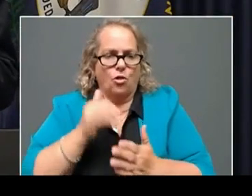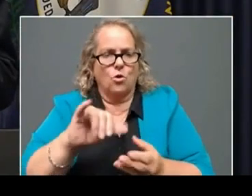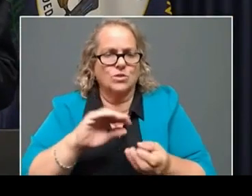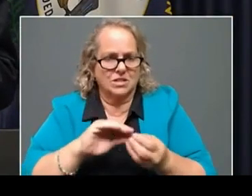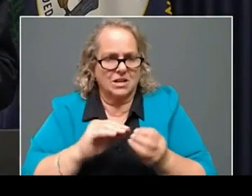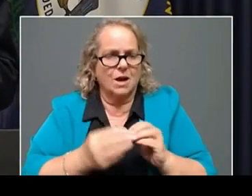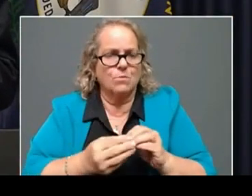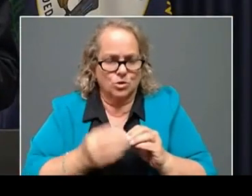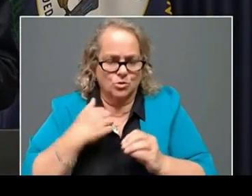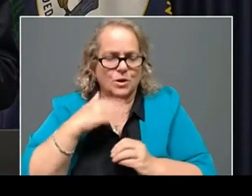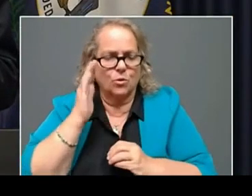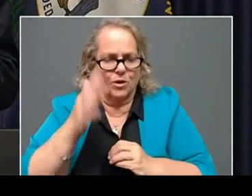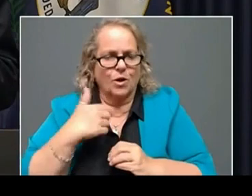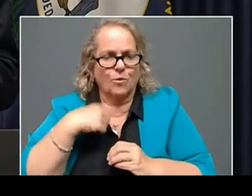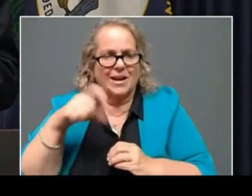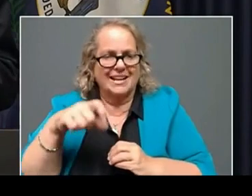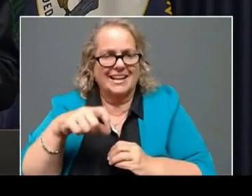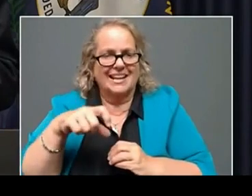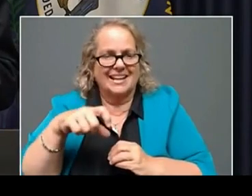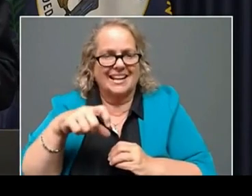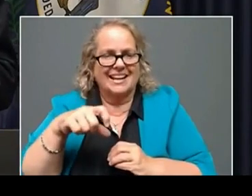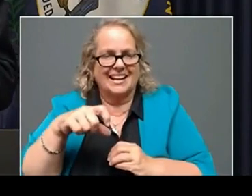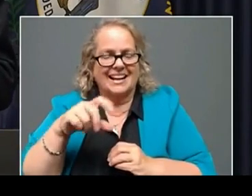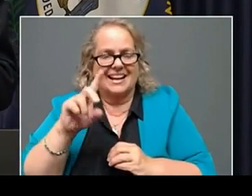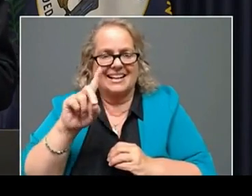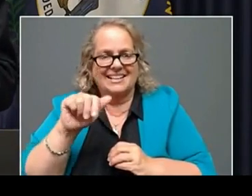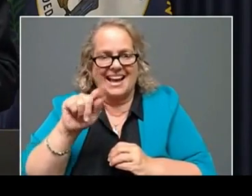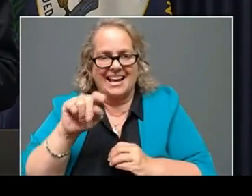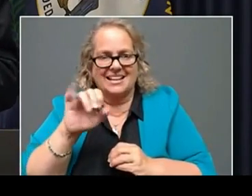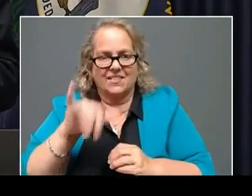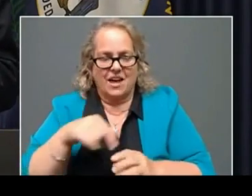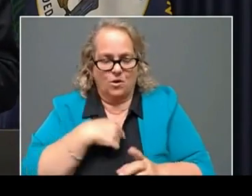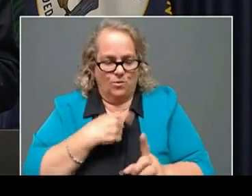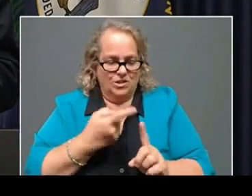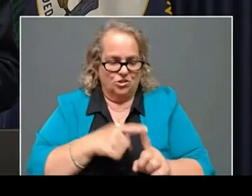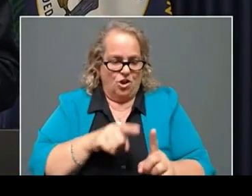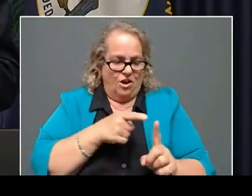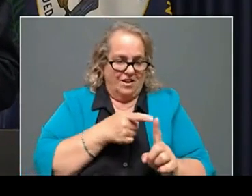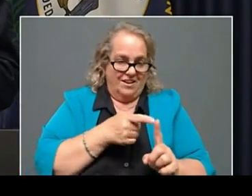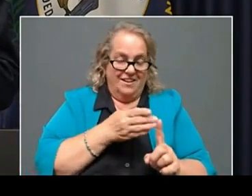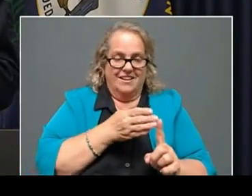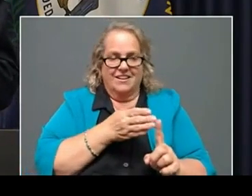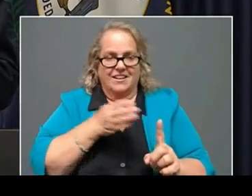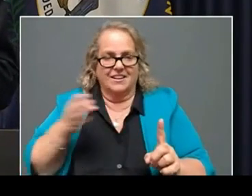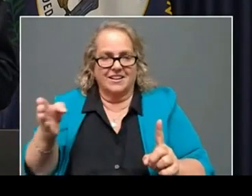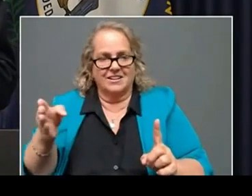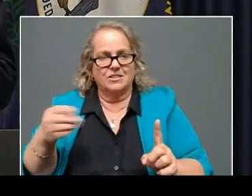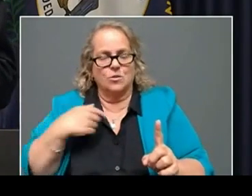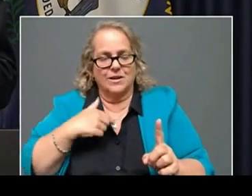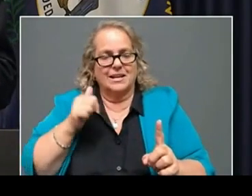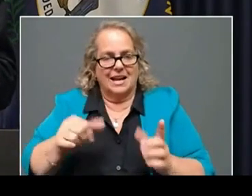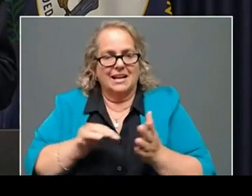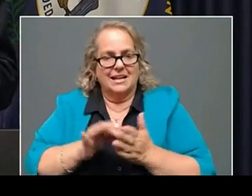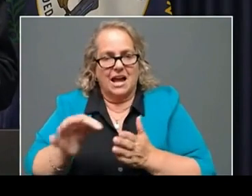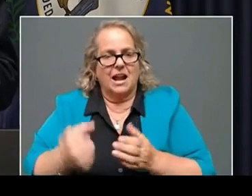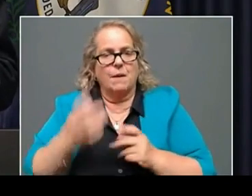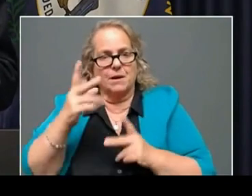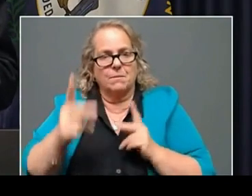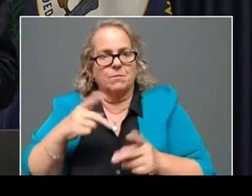need a date that, that we, that we move forward from when we would expect a certain number of people to be vaccinated about how many positives